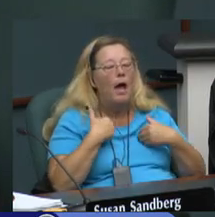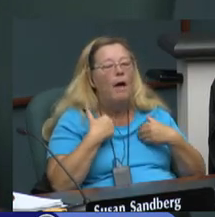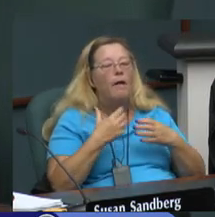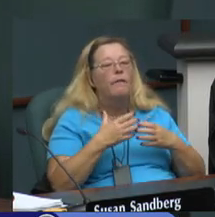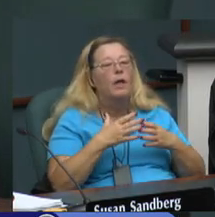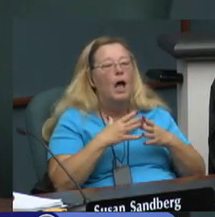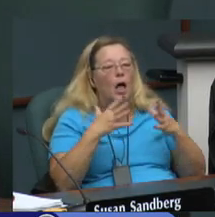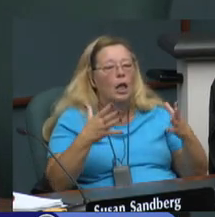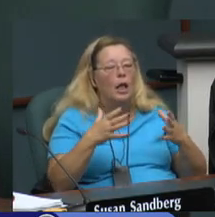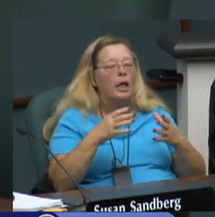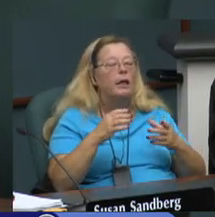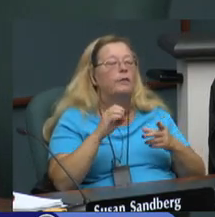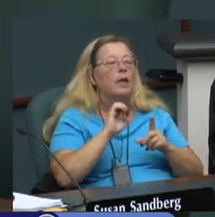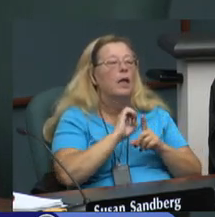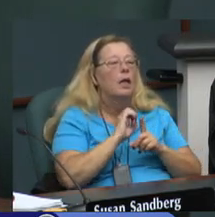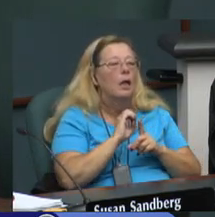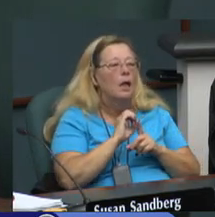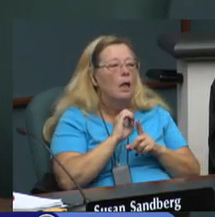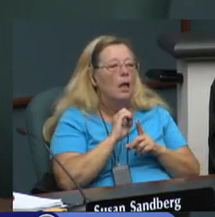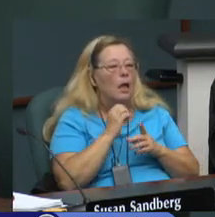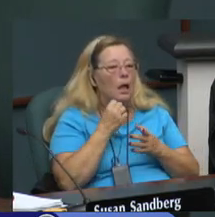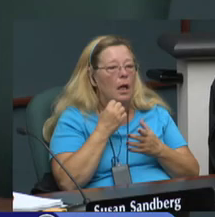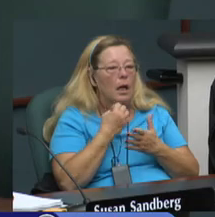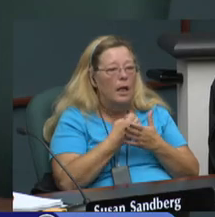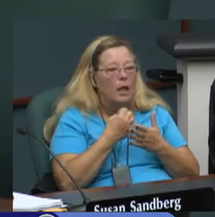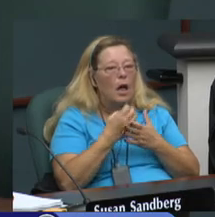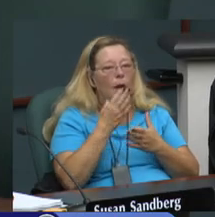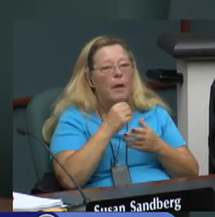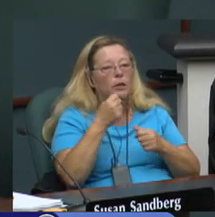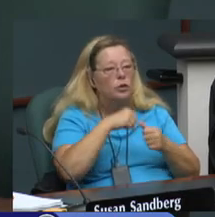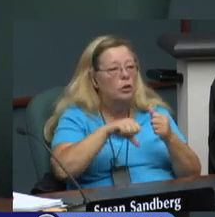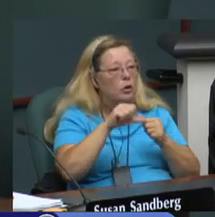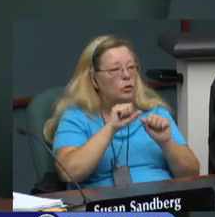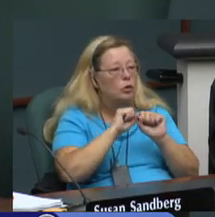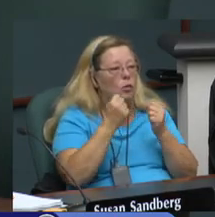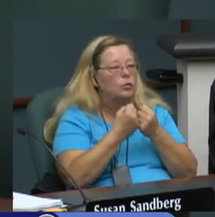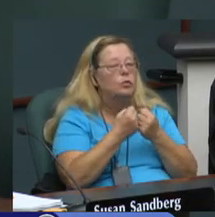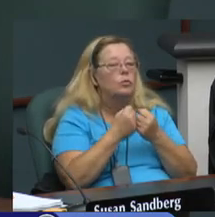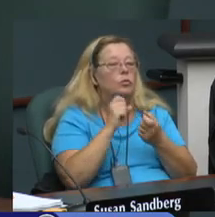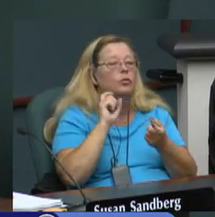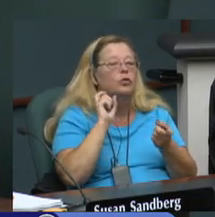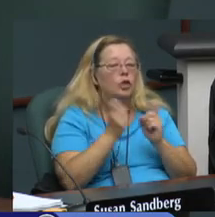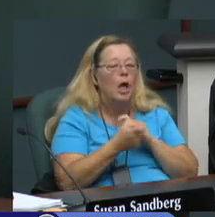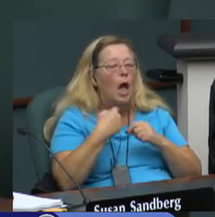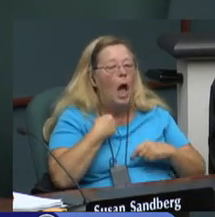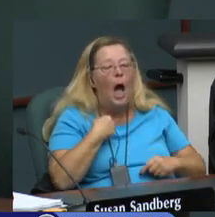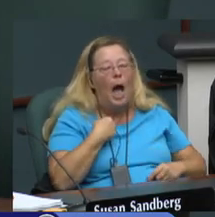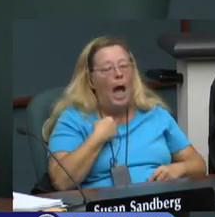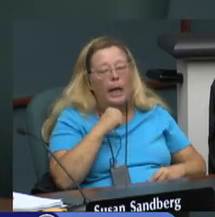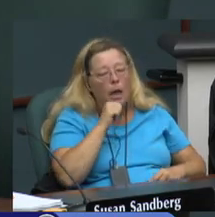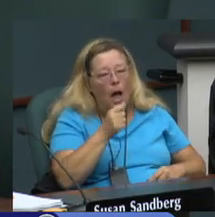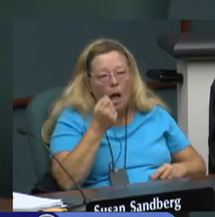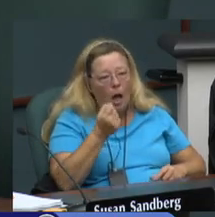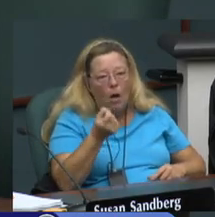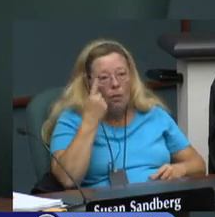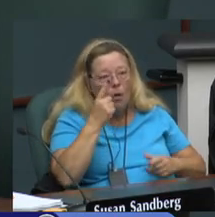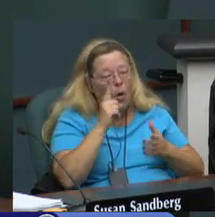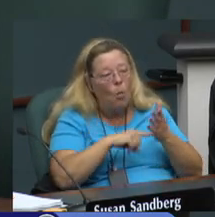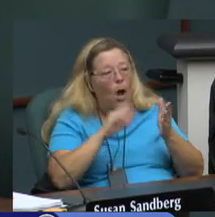economic change that goes along with it and you know I don't pretend to understand what all those implications will be for communities and for